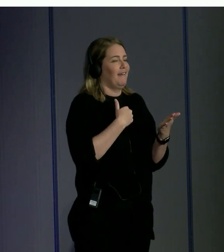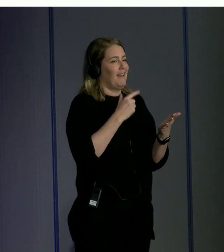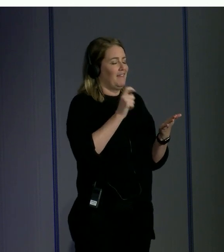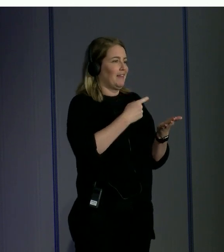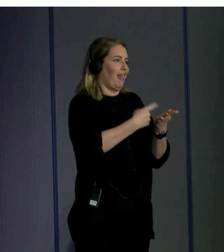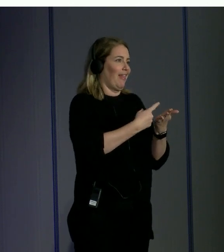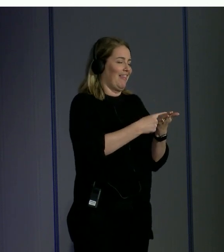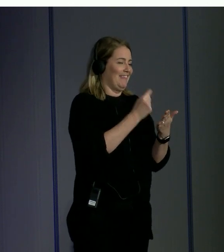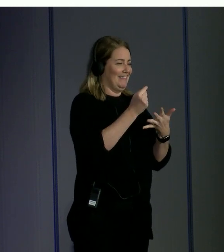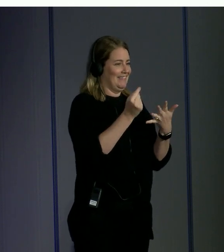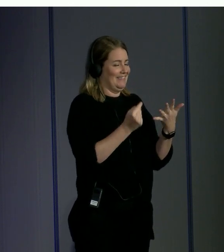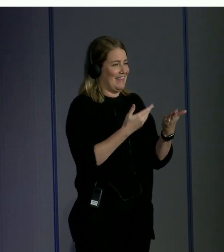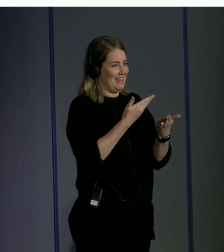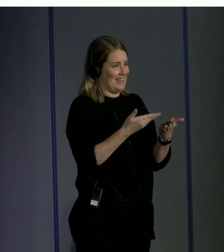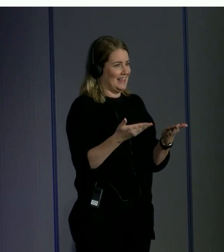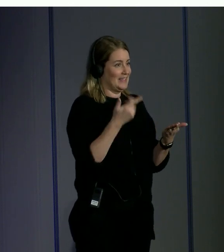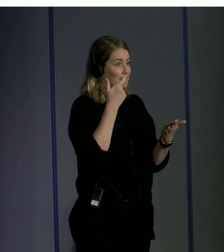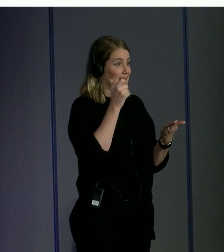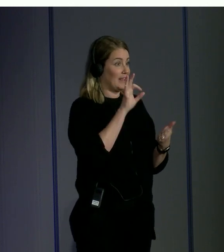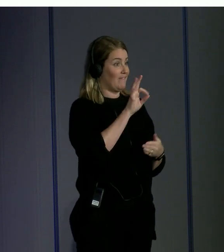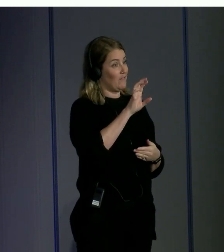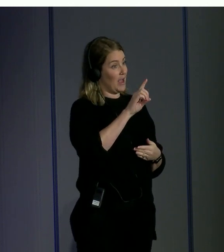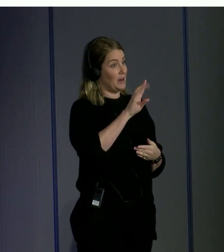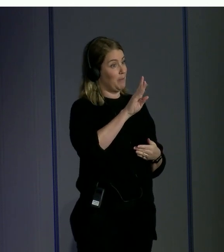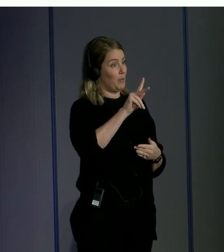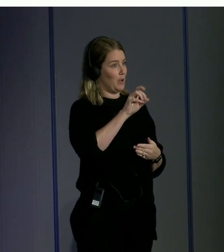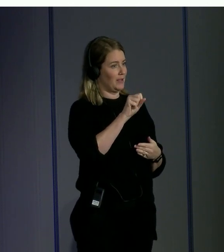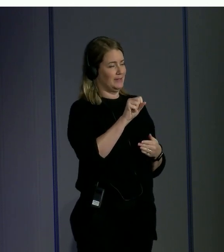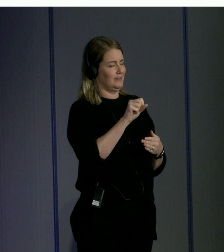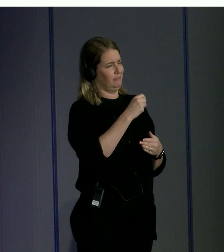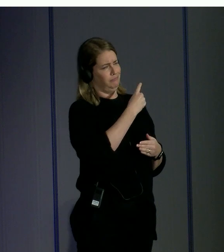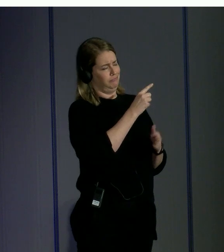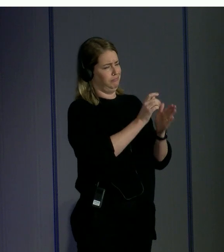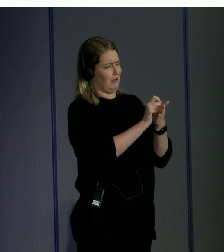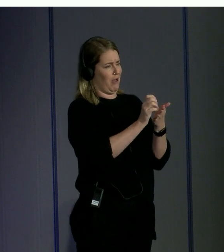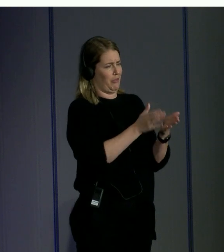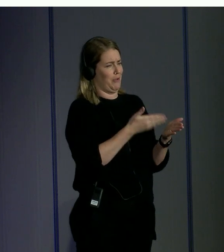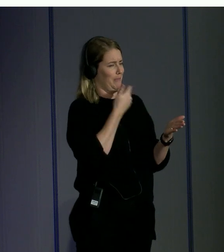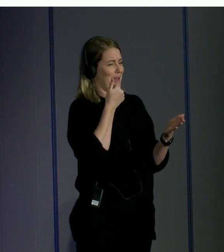things, because Fred Brooks does that way better than I possibly could.